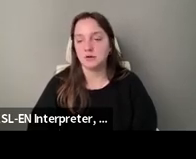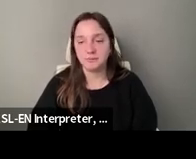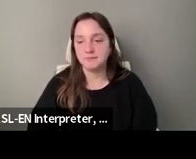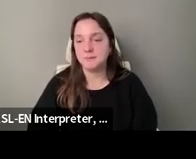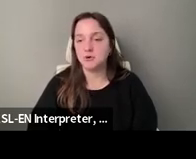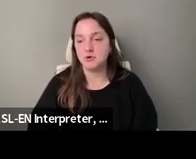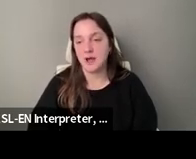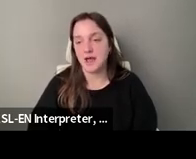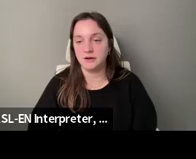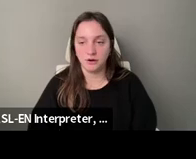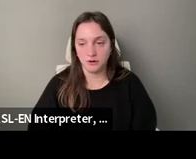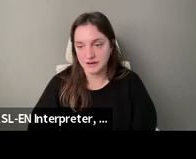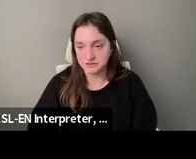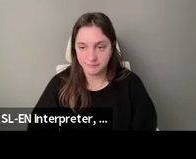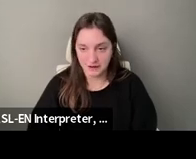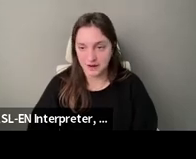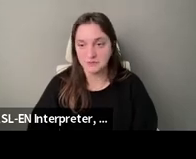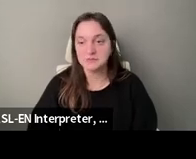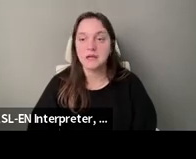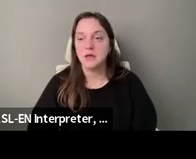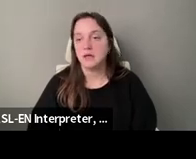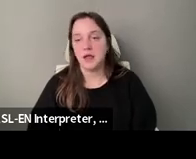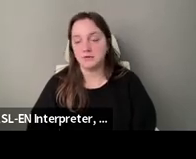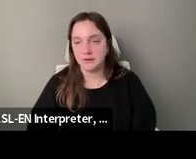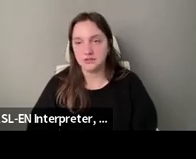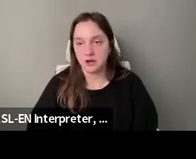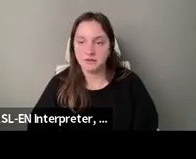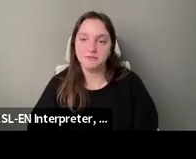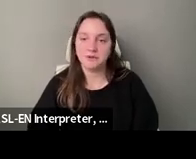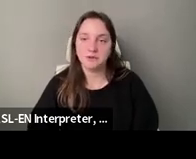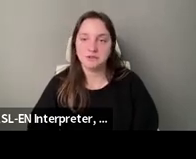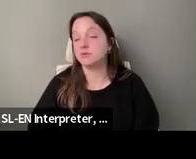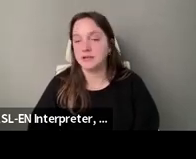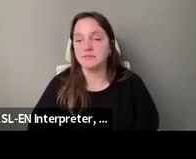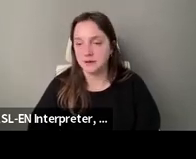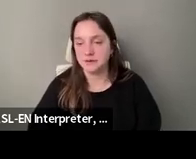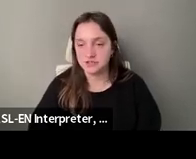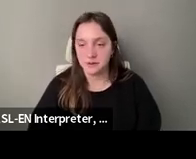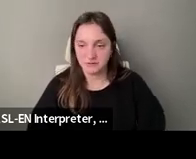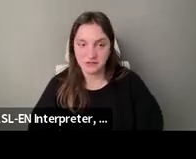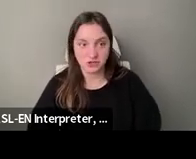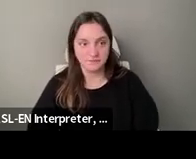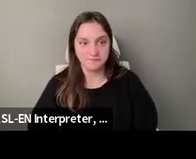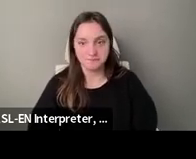successfully educate a group of deaf refugees with a degree of